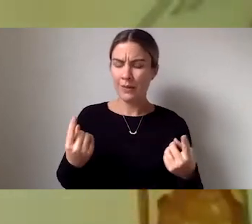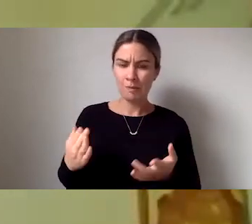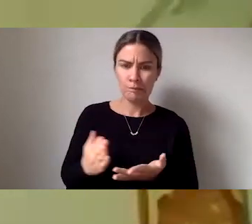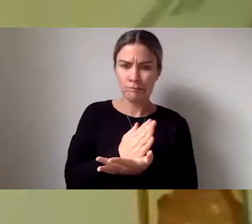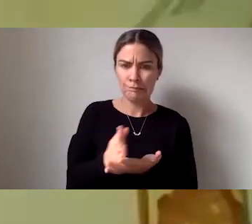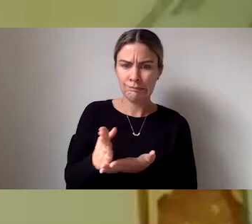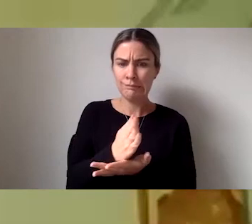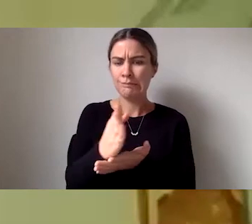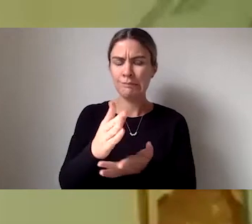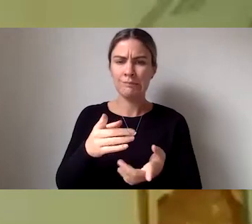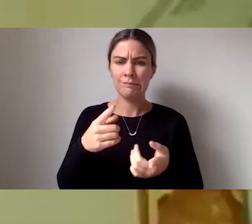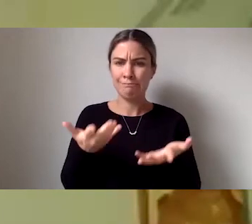Before I hand